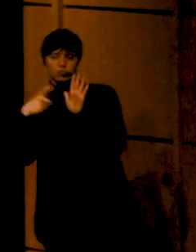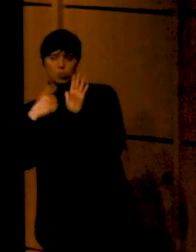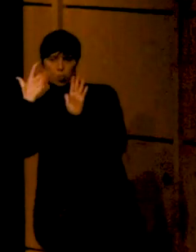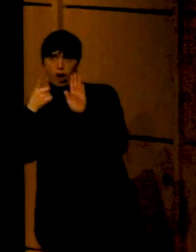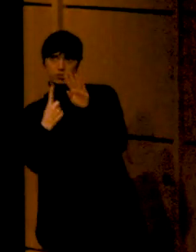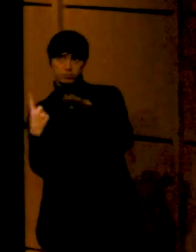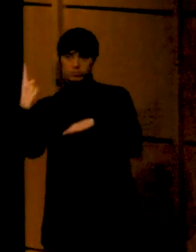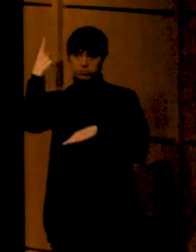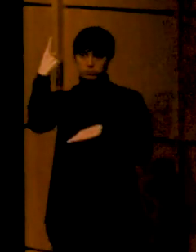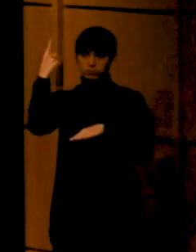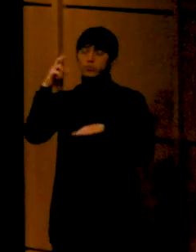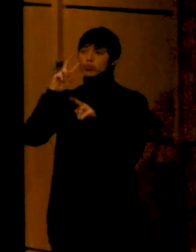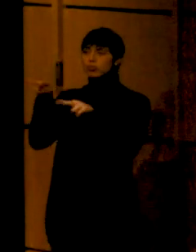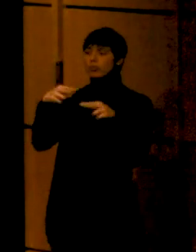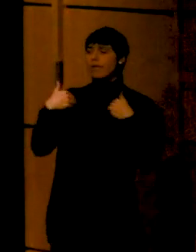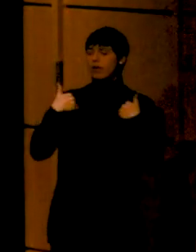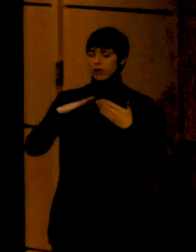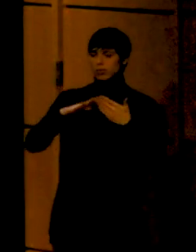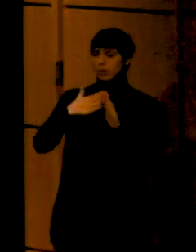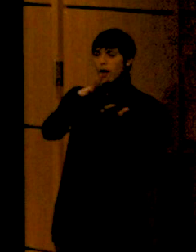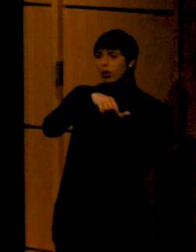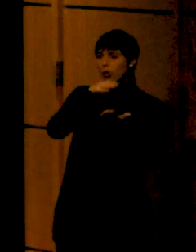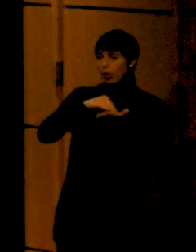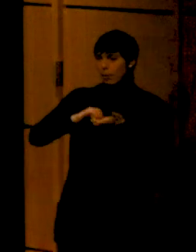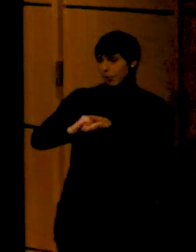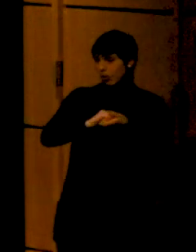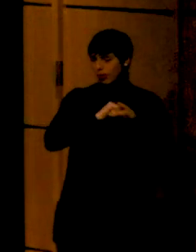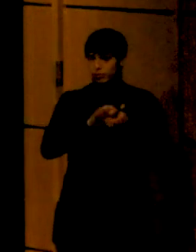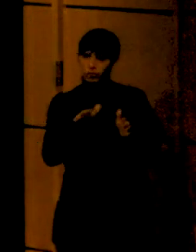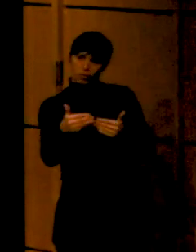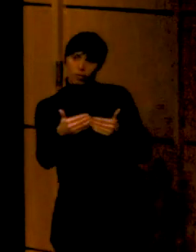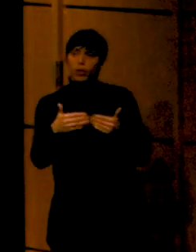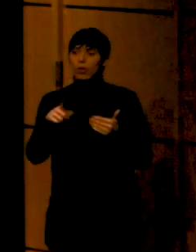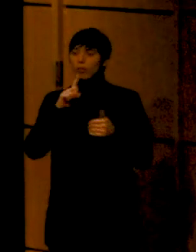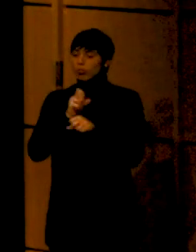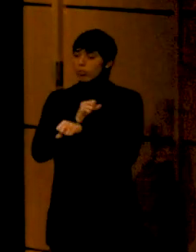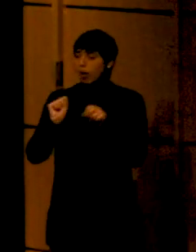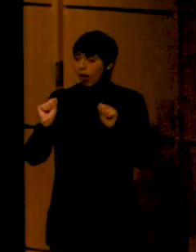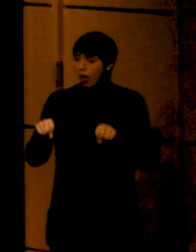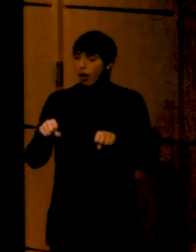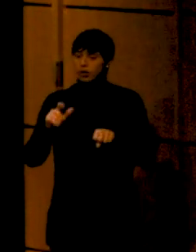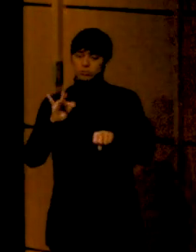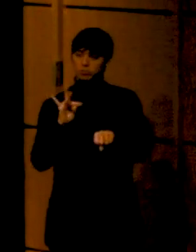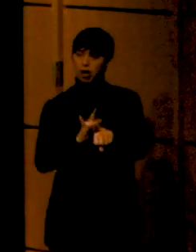and community partnership space just off the Schnitzer Court and touch a volcanic bomb